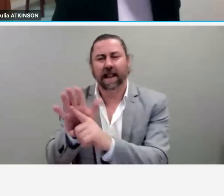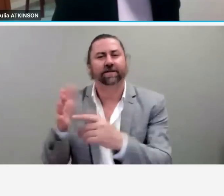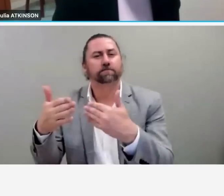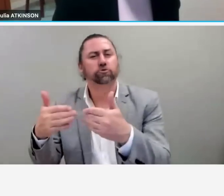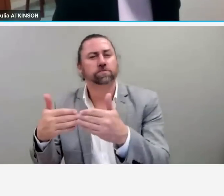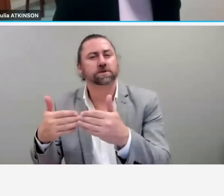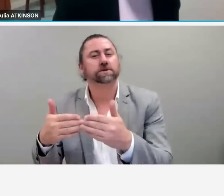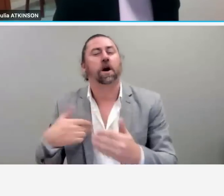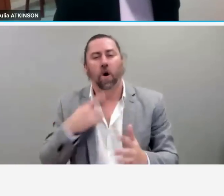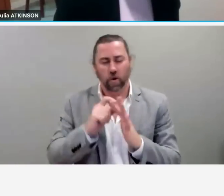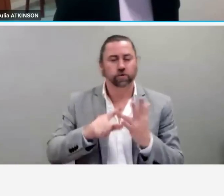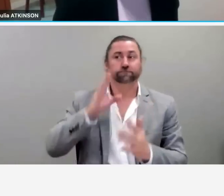to run a session on that in September as well.